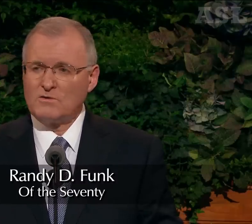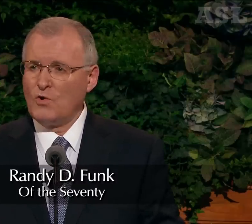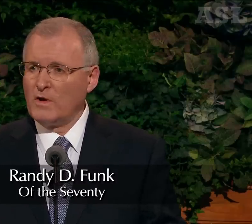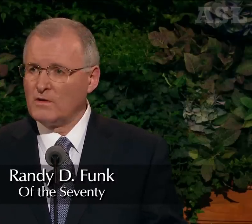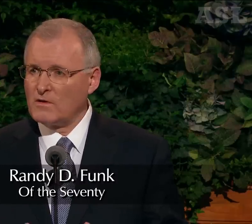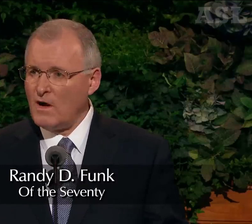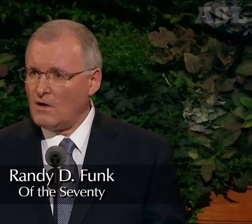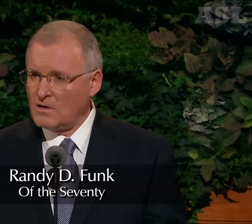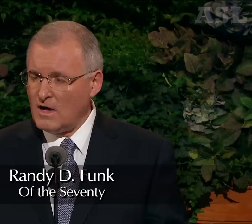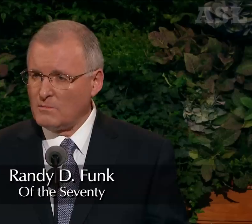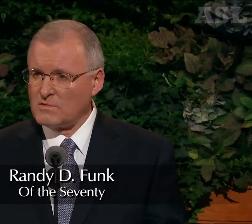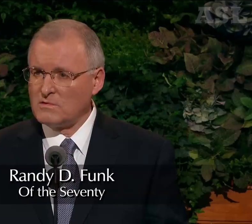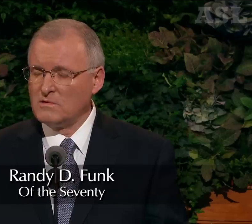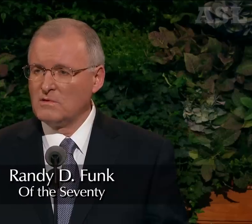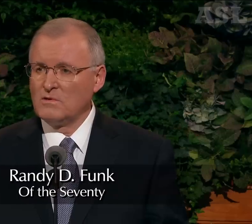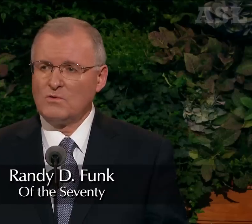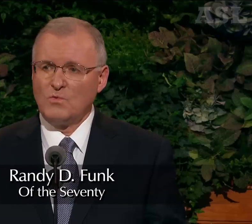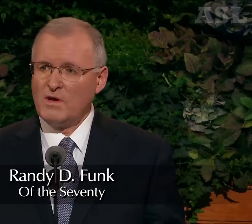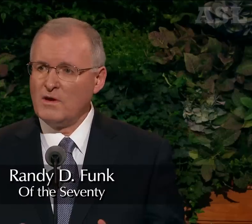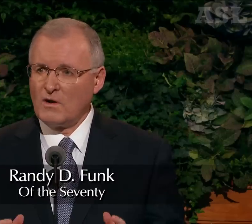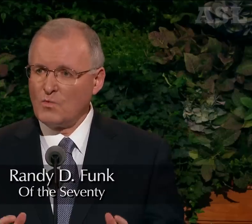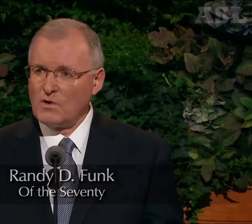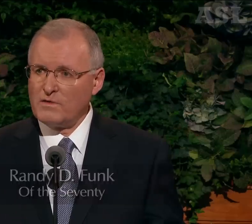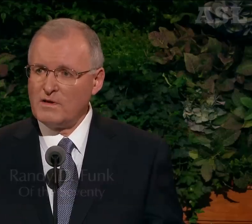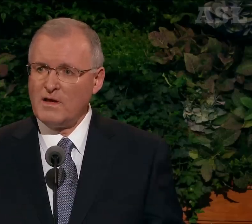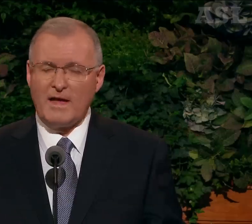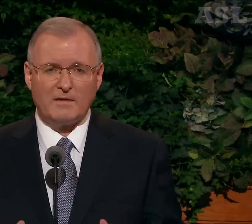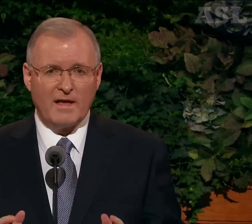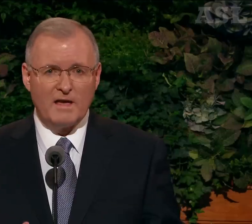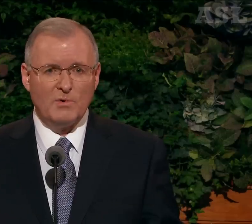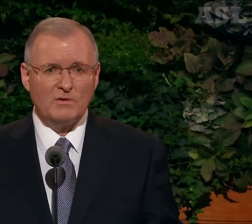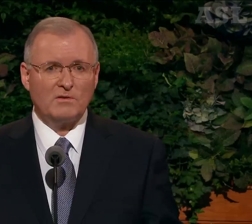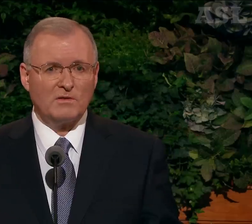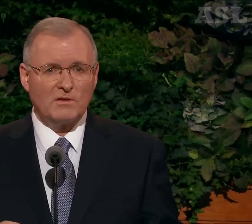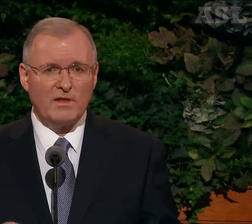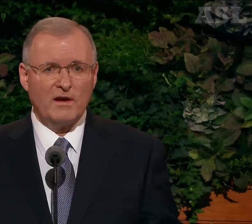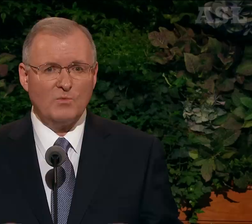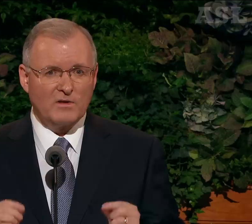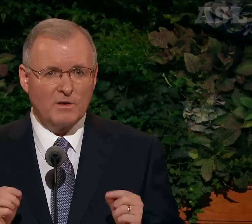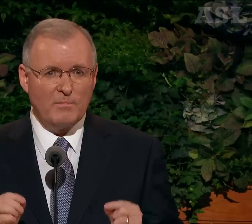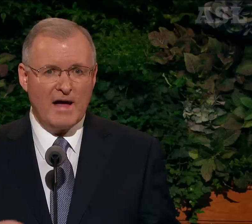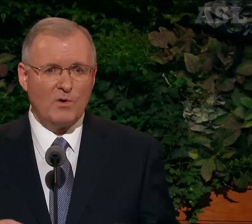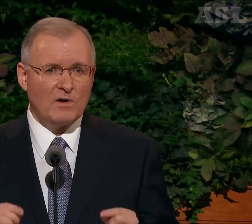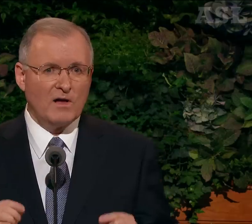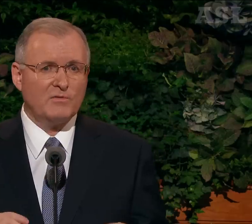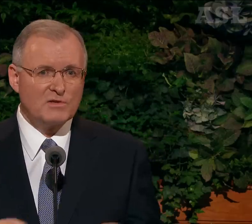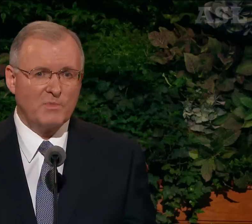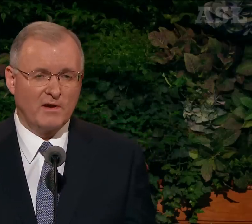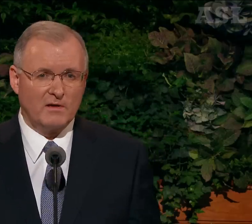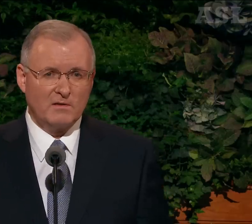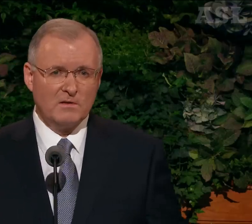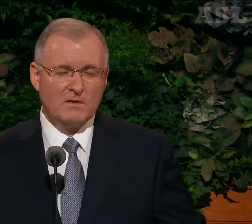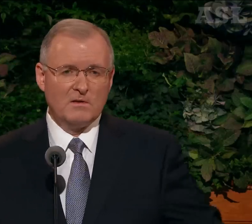OF HIS "DIVINE COMMAND" TO "GO YE THEREFORE, AND TEACH ALL NATIONS." THIS IS HIS CHURCH.